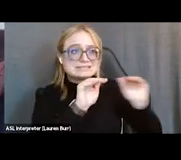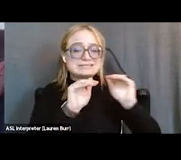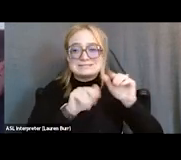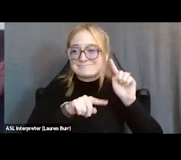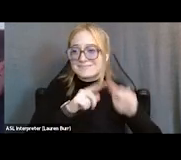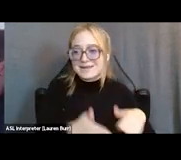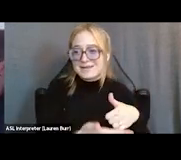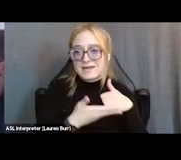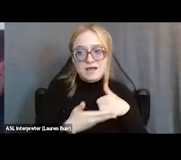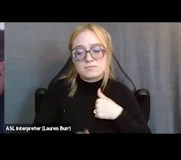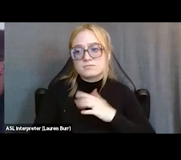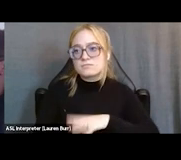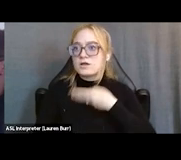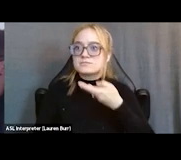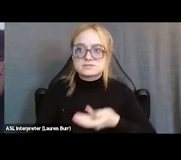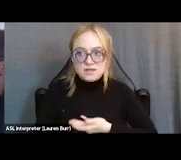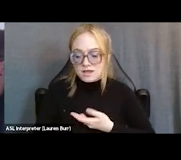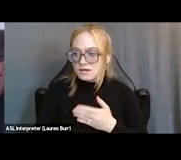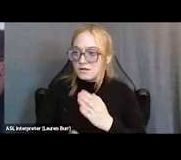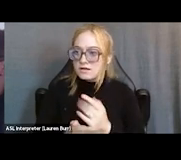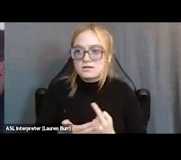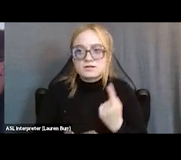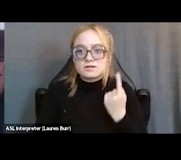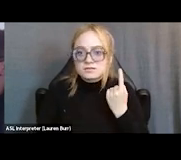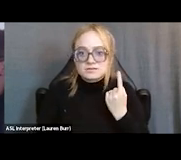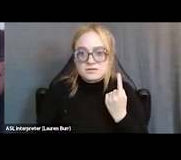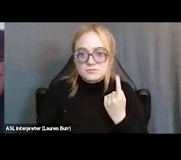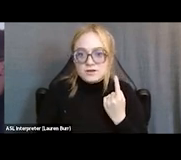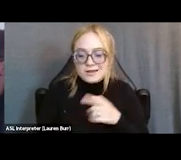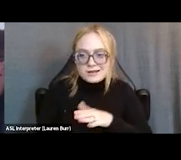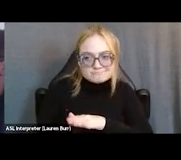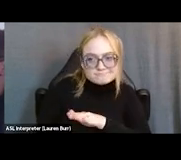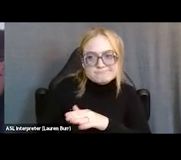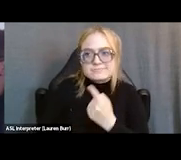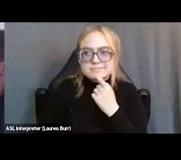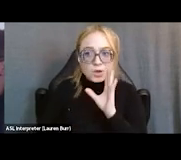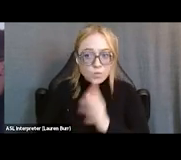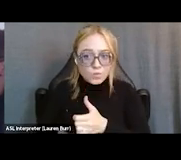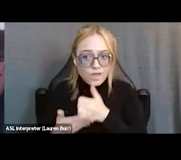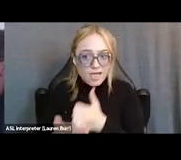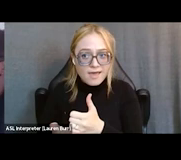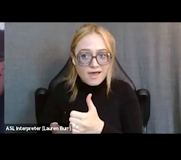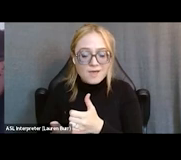I got so upset and somebody pulled me up to the city and said we were going to help you. And they introduced me to Kate Baasch.